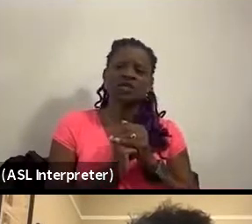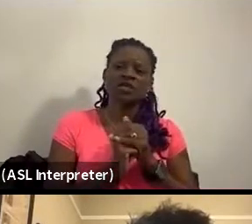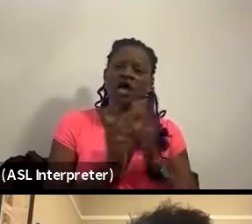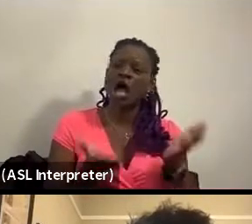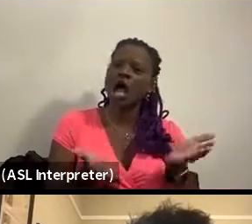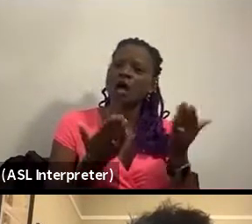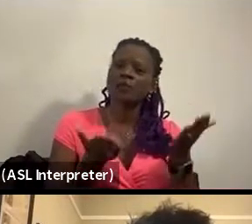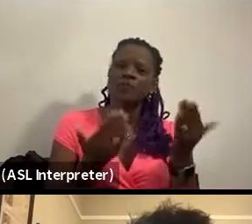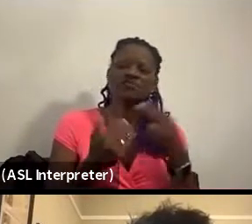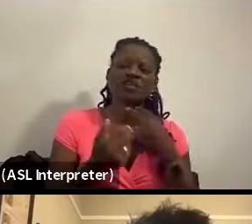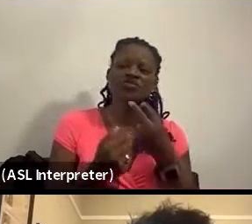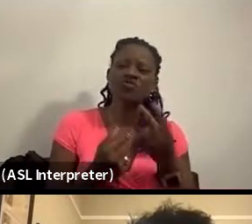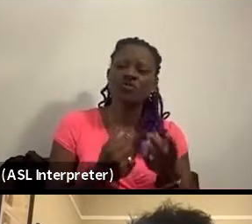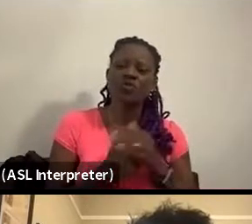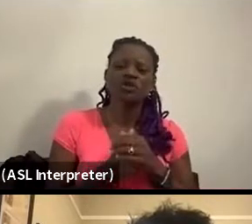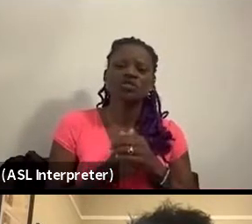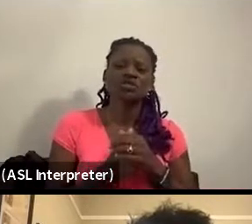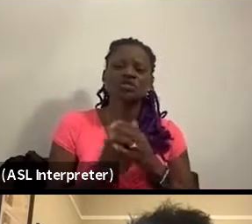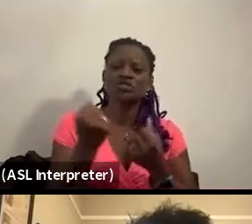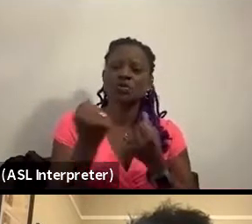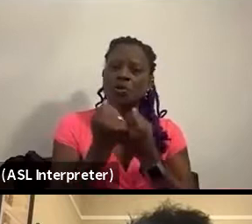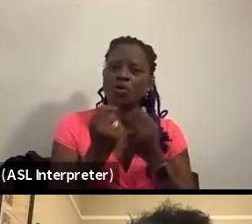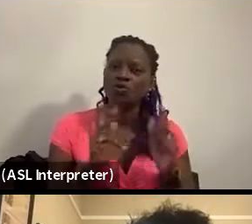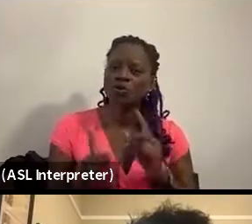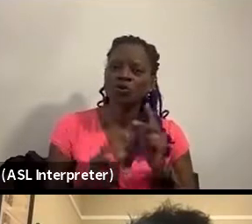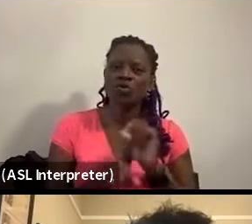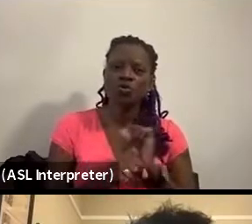those who are doing the work on the ground right now we have the project is a proud